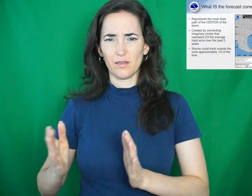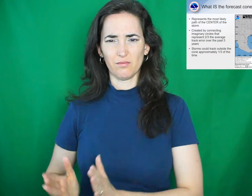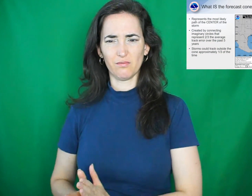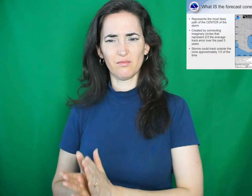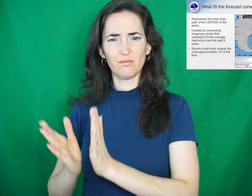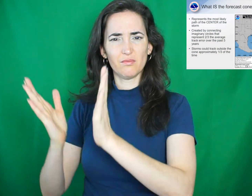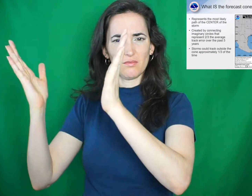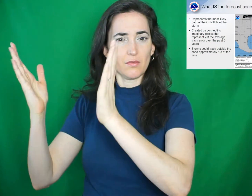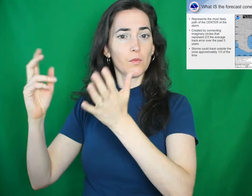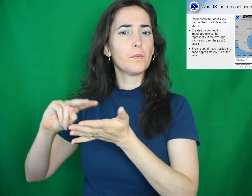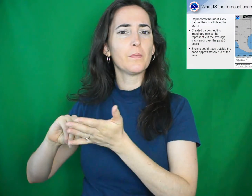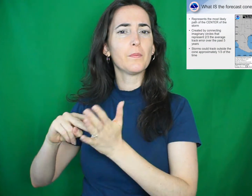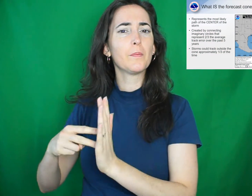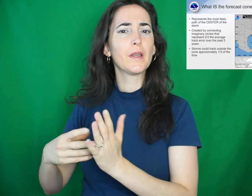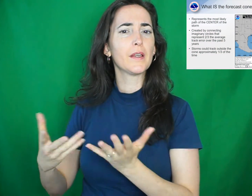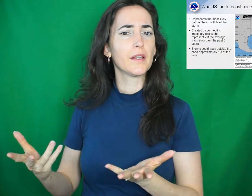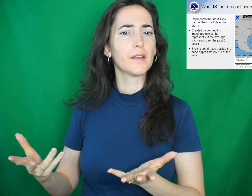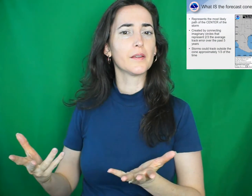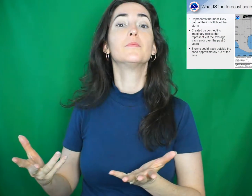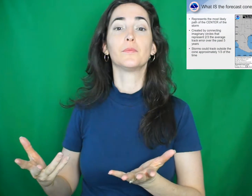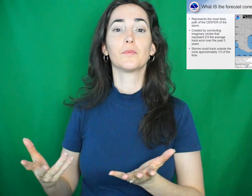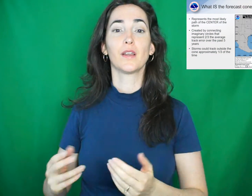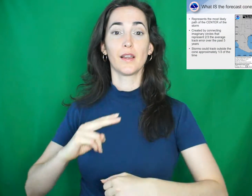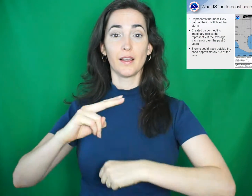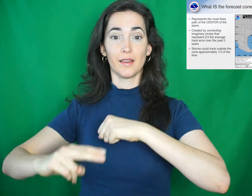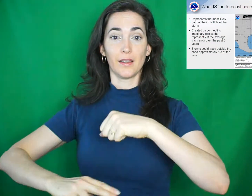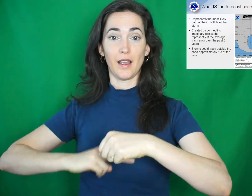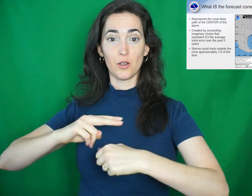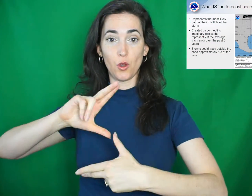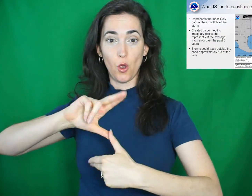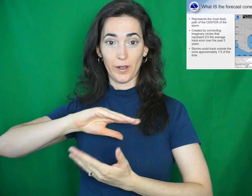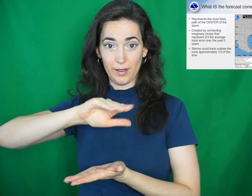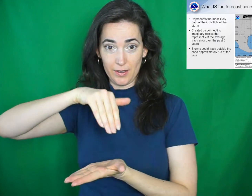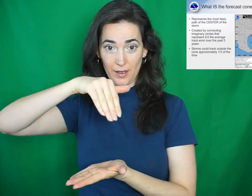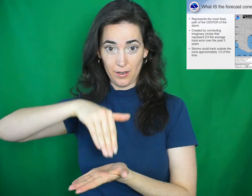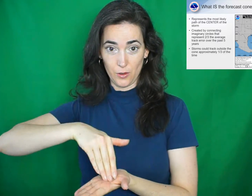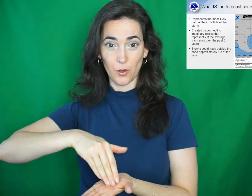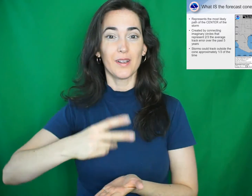Did you know the forecast cone only represents the most likely path of the center of a tropical cyclone?